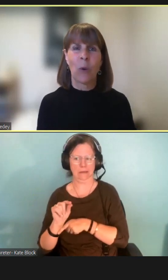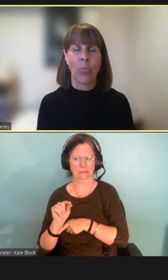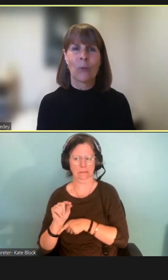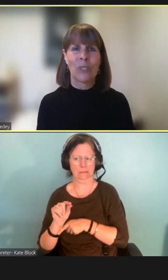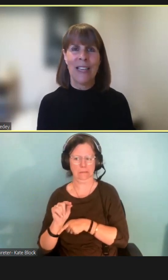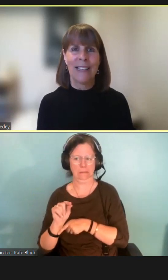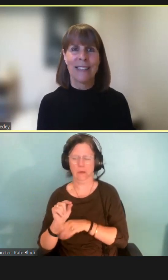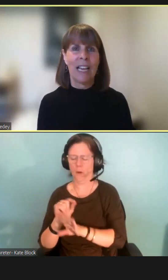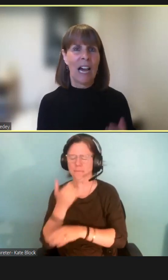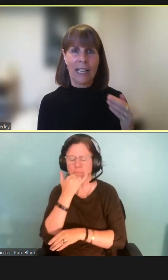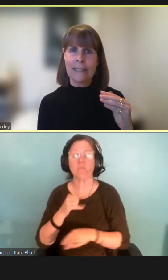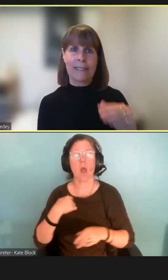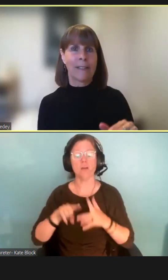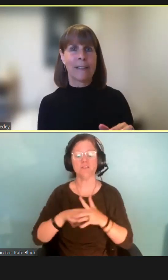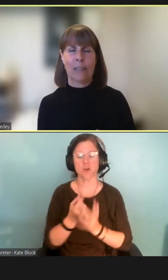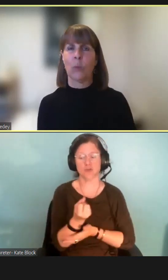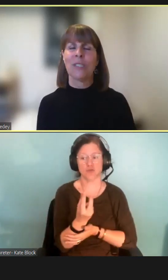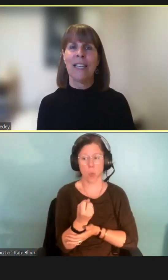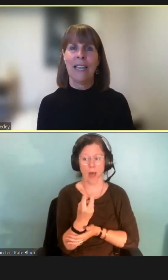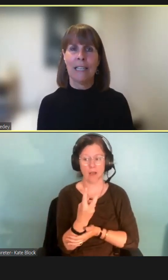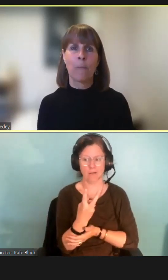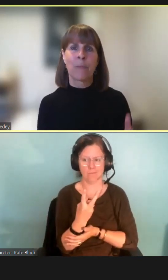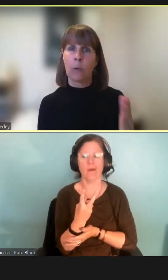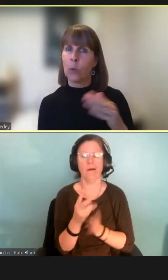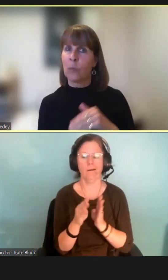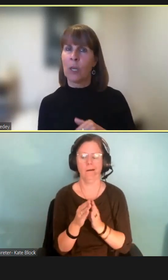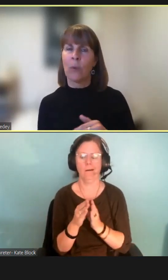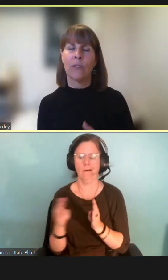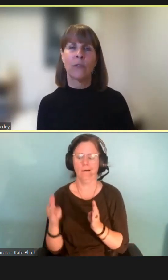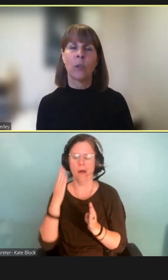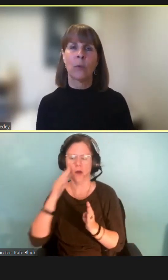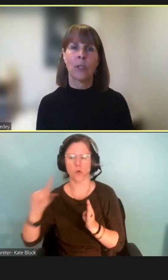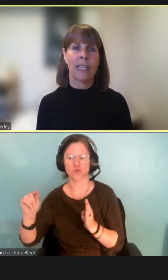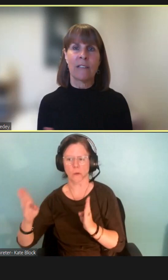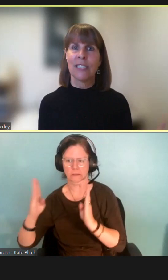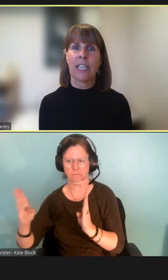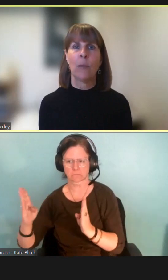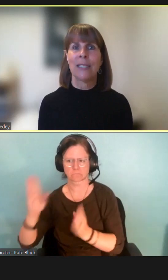through 10 I can start at number 10 work my way forward and I've just cut my time